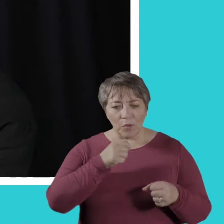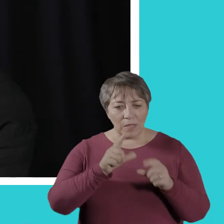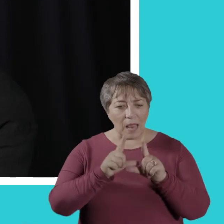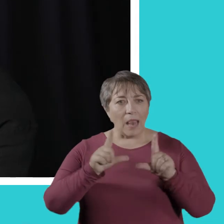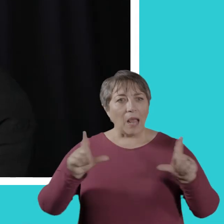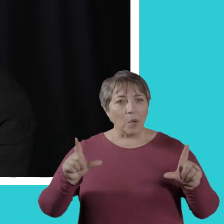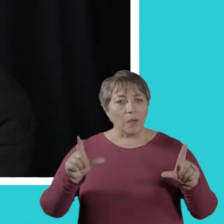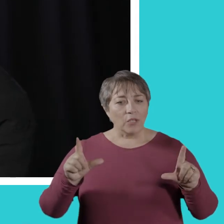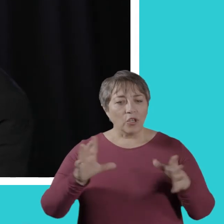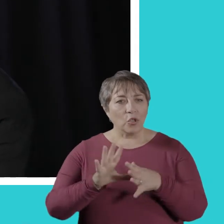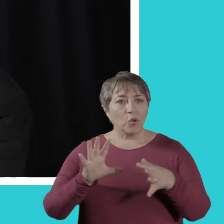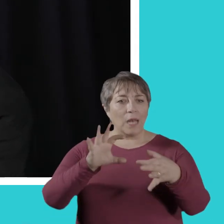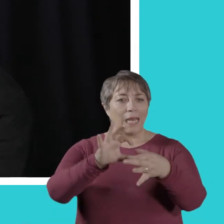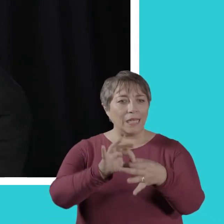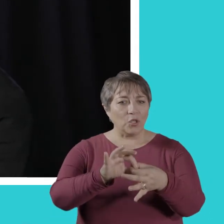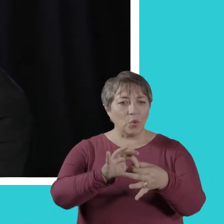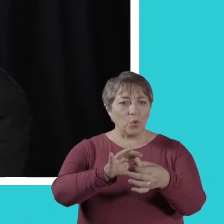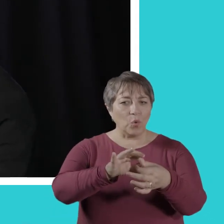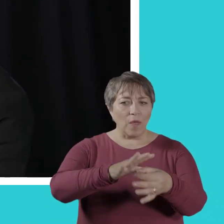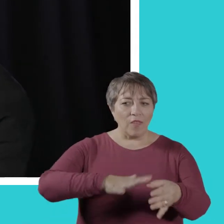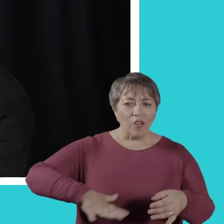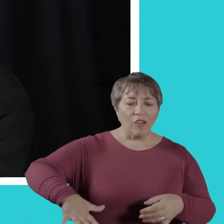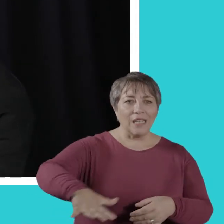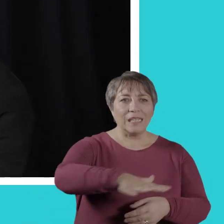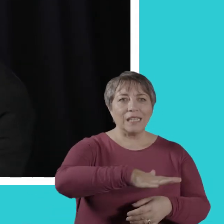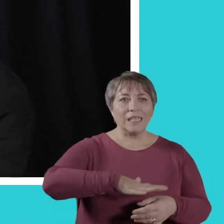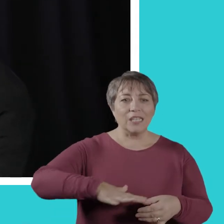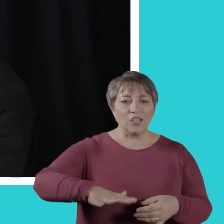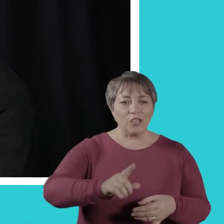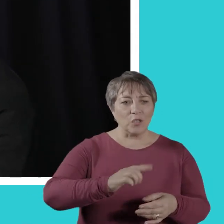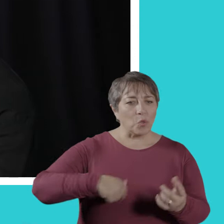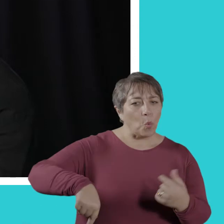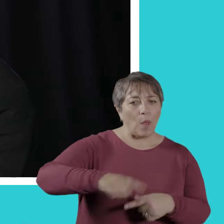living in. The structurally oppressive conditions that are creating this because at the end of